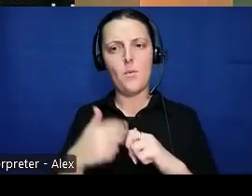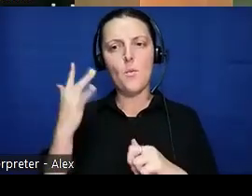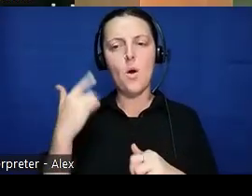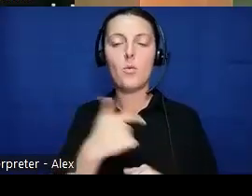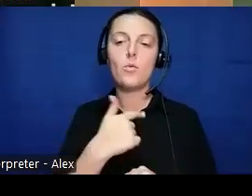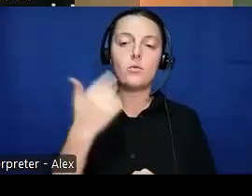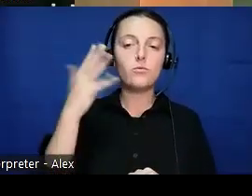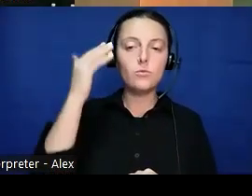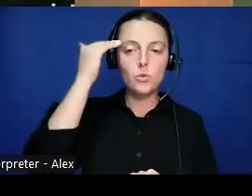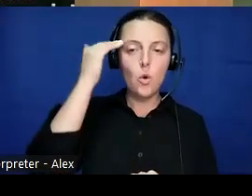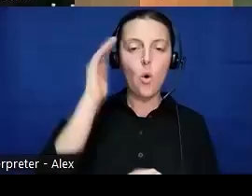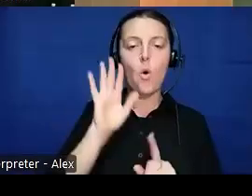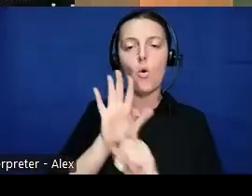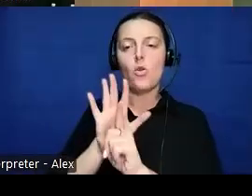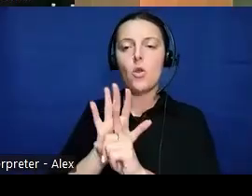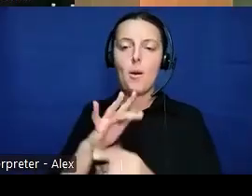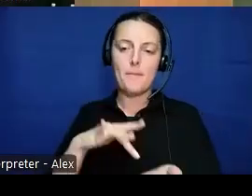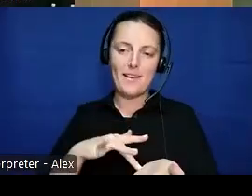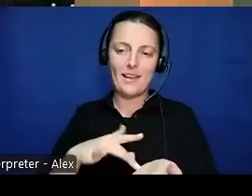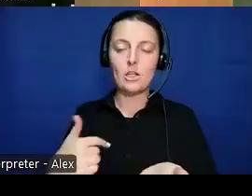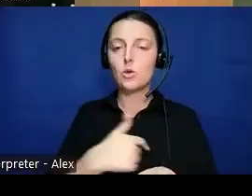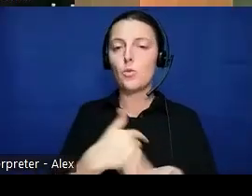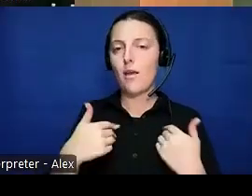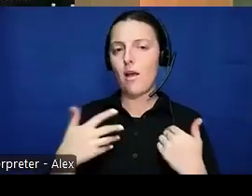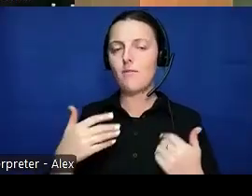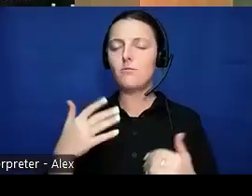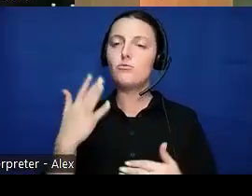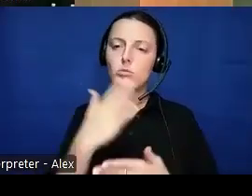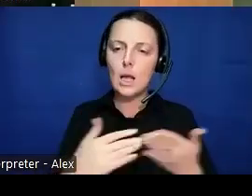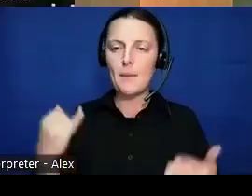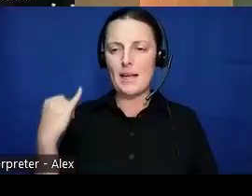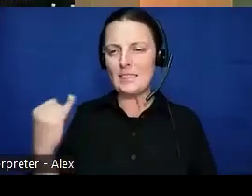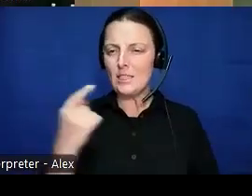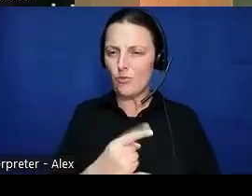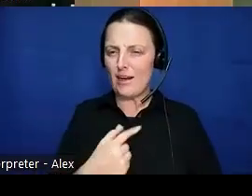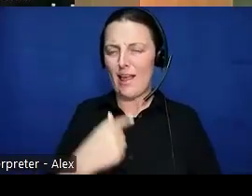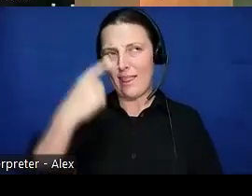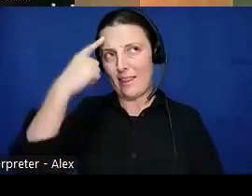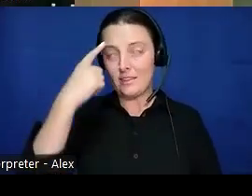right? We we we would have some idea, I would think, right? Um, I don't know if I believe the